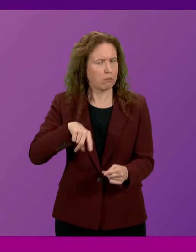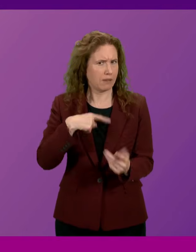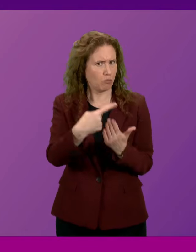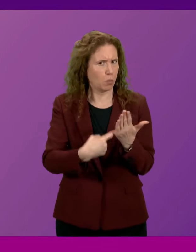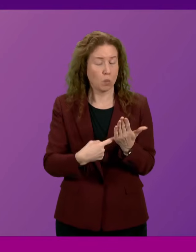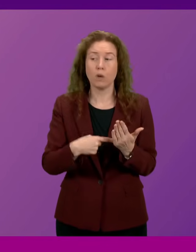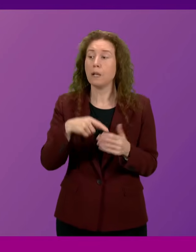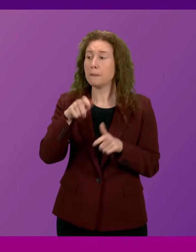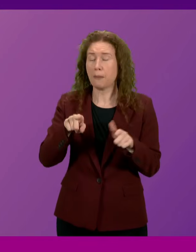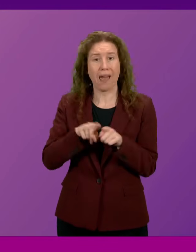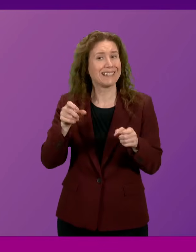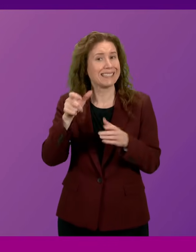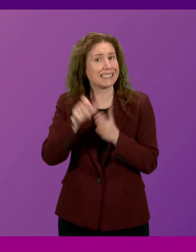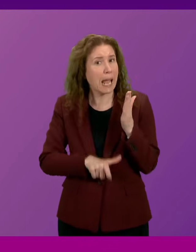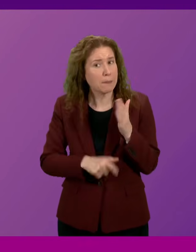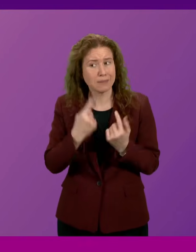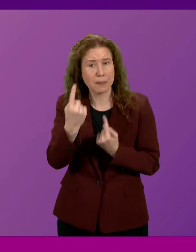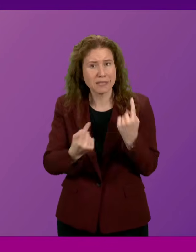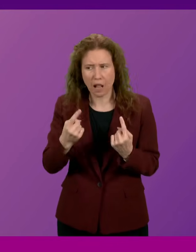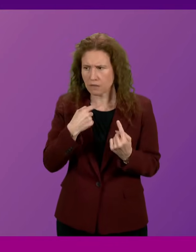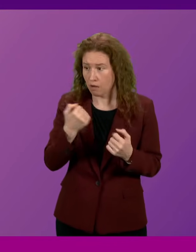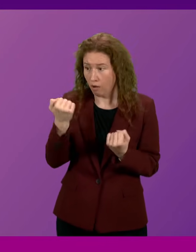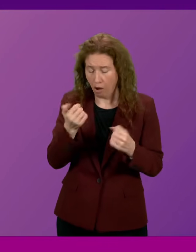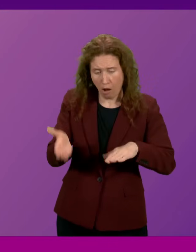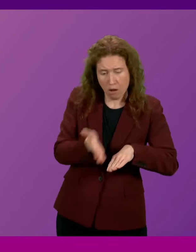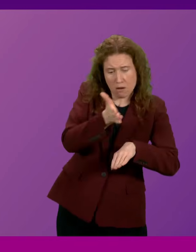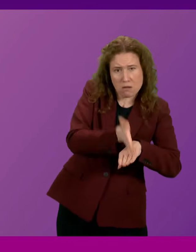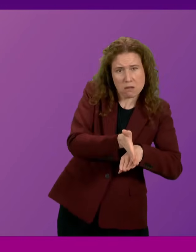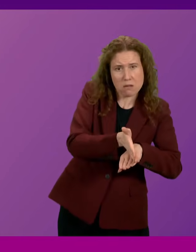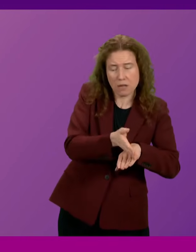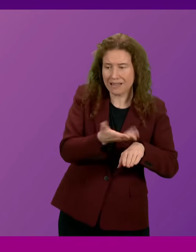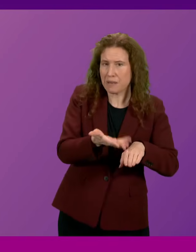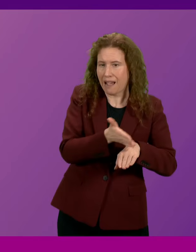including disabled constituents, have said that cars are now pushed on to road parking,